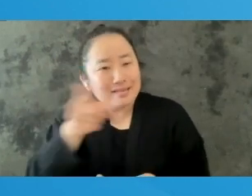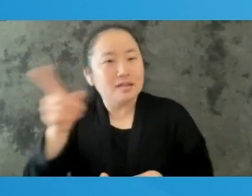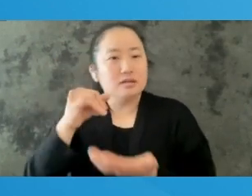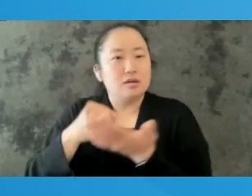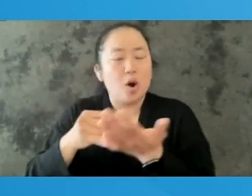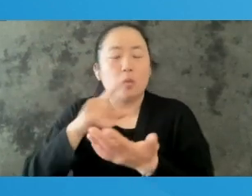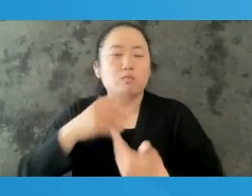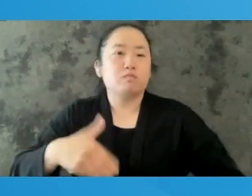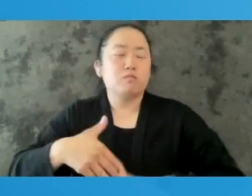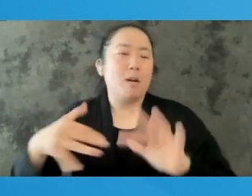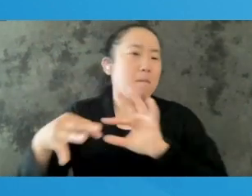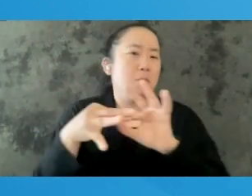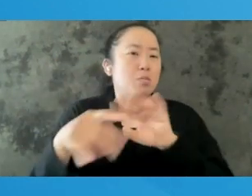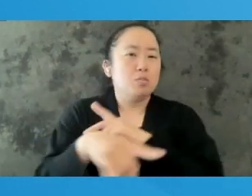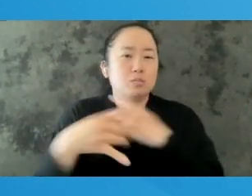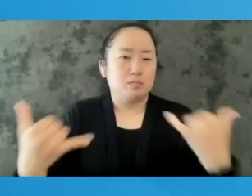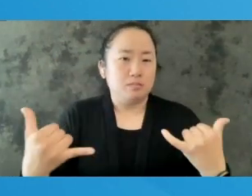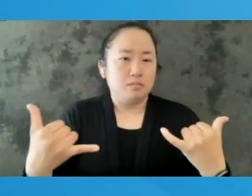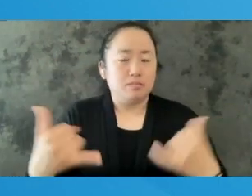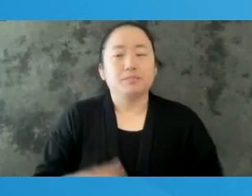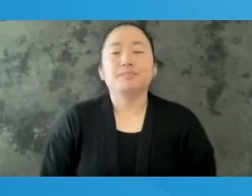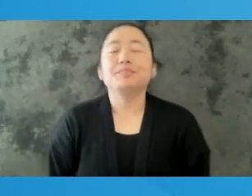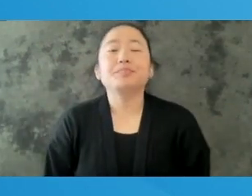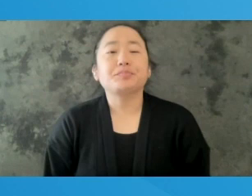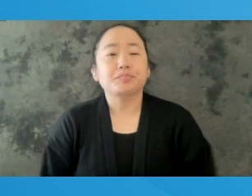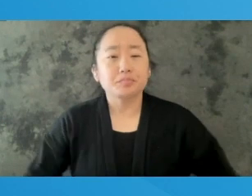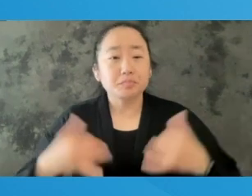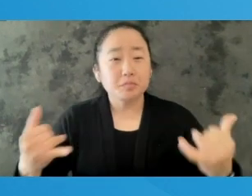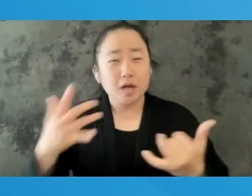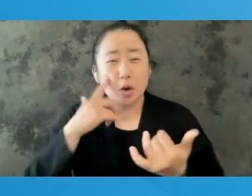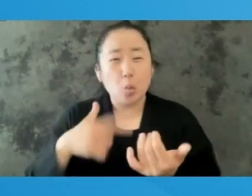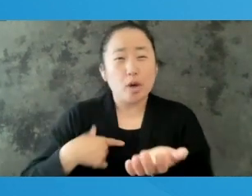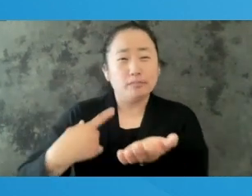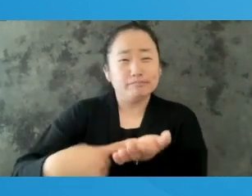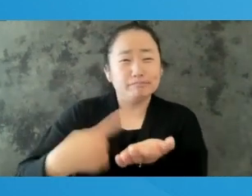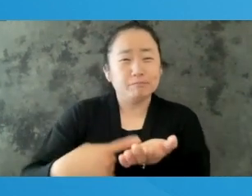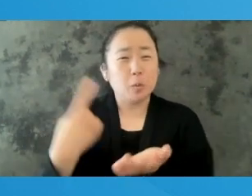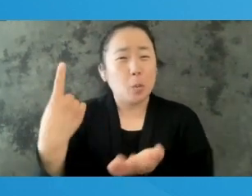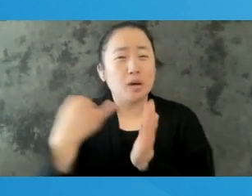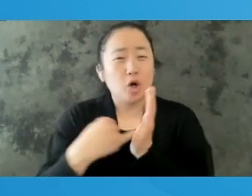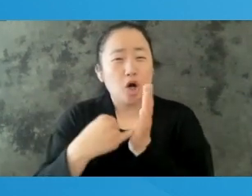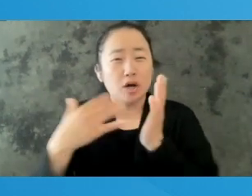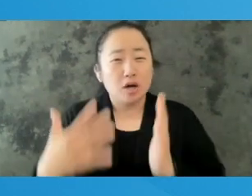Today we're gonna be exploring an artist who is looking at history through a contemporary